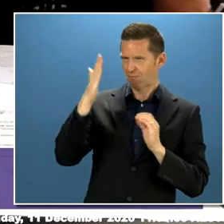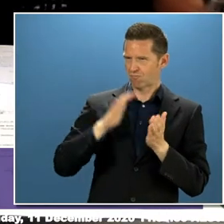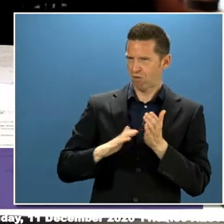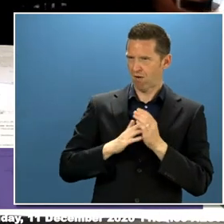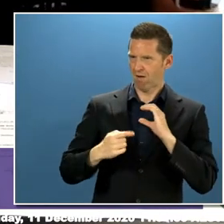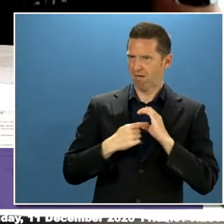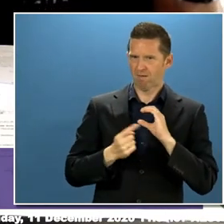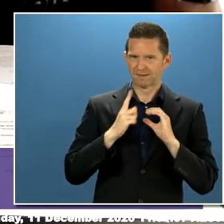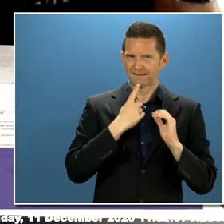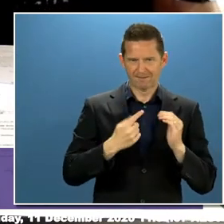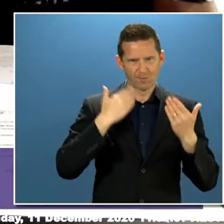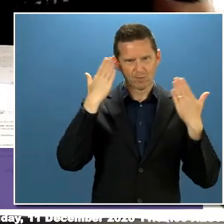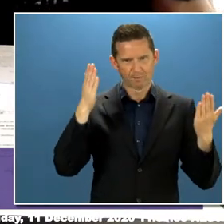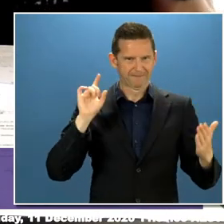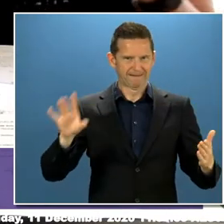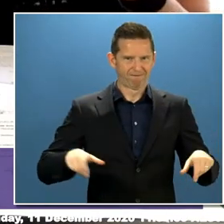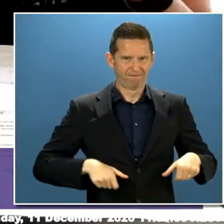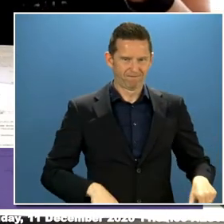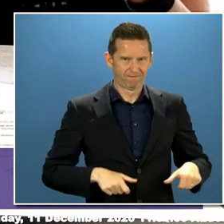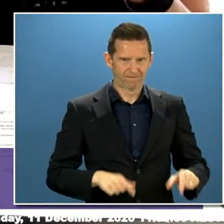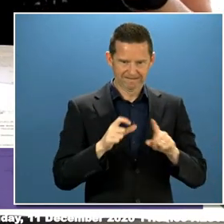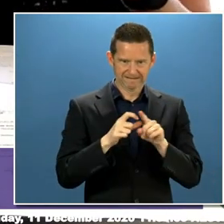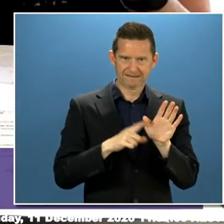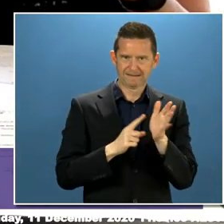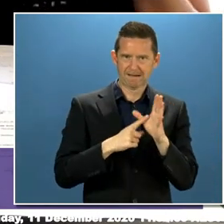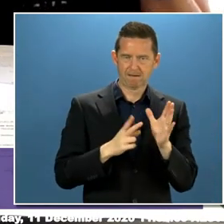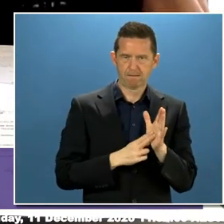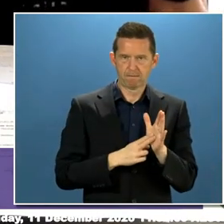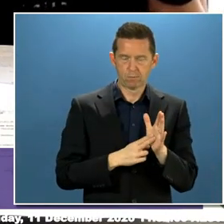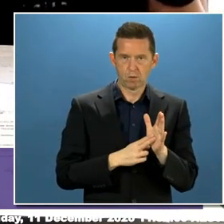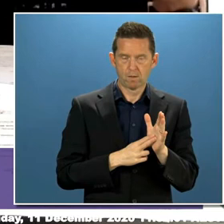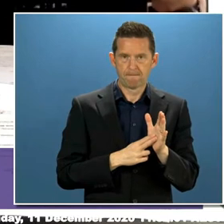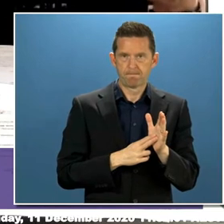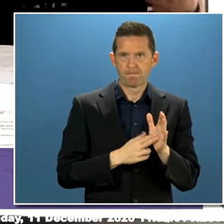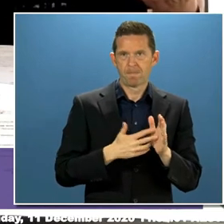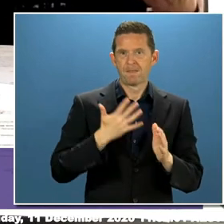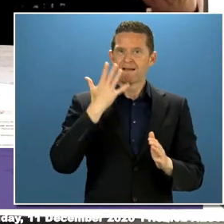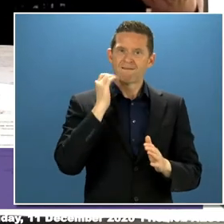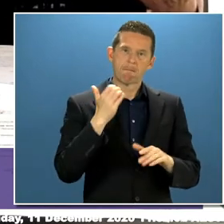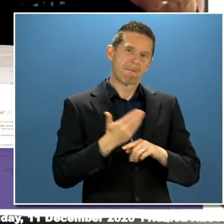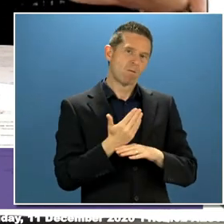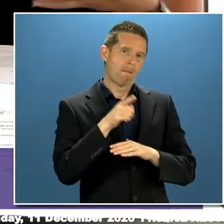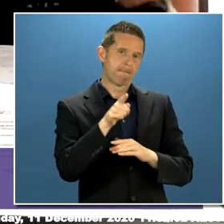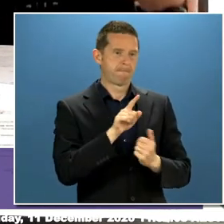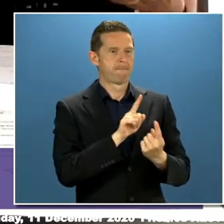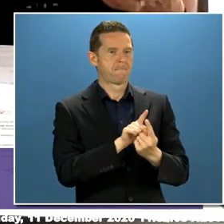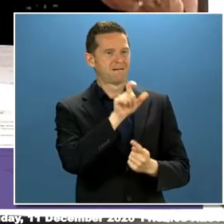So even before you meet someone with disability, for the first time people